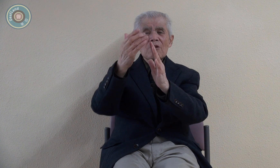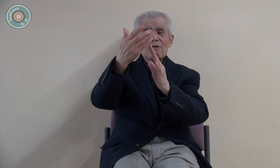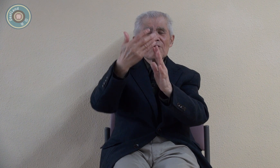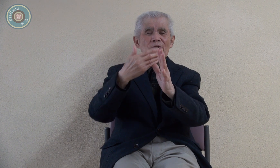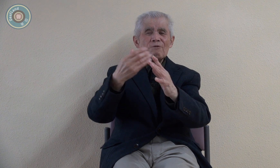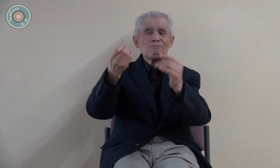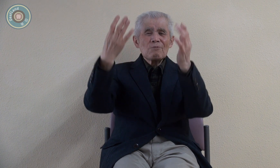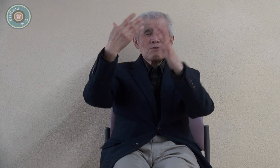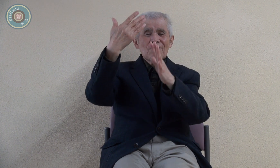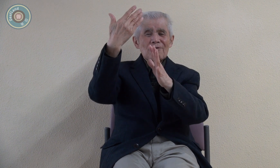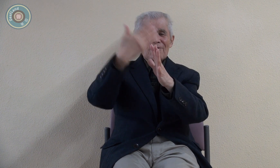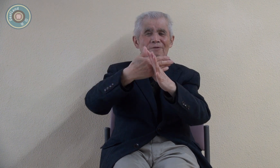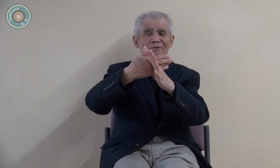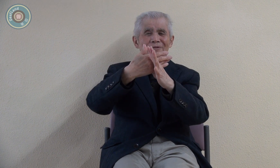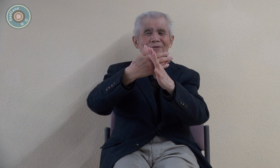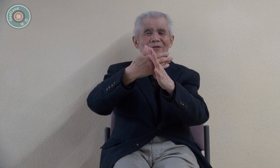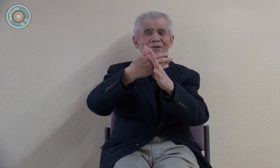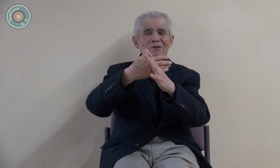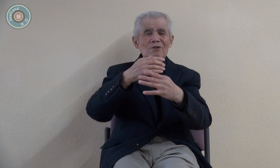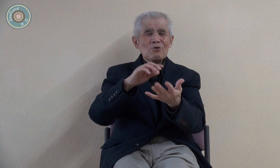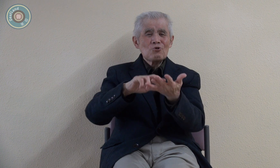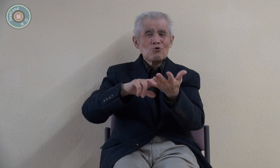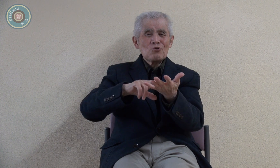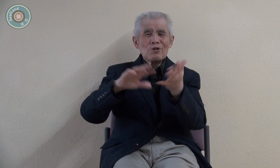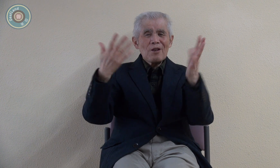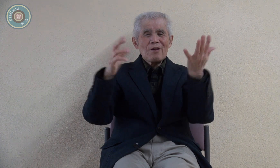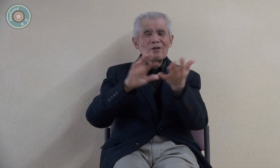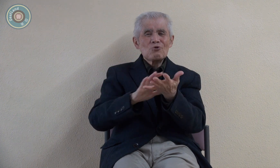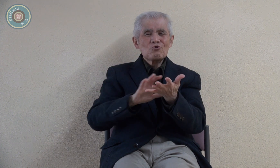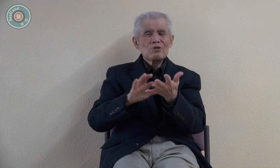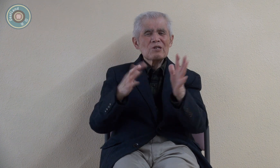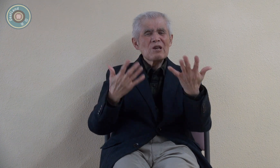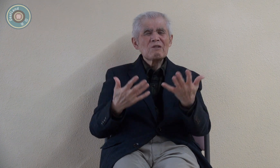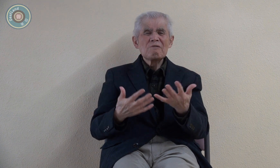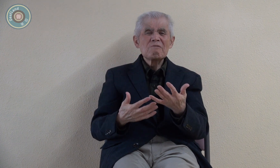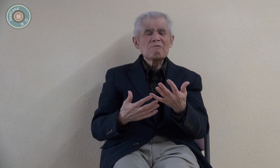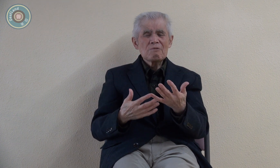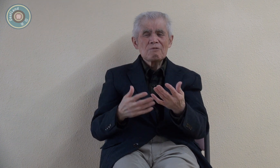Mother heard they ran out of medicine while we were waiting